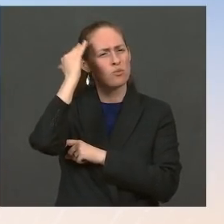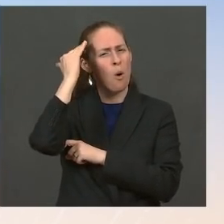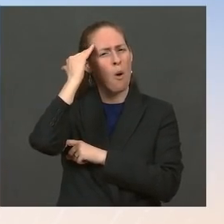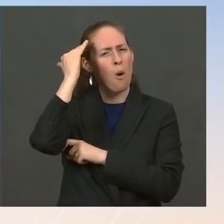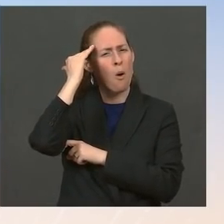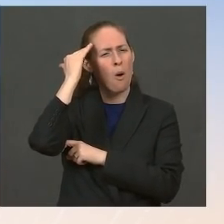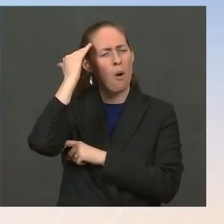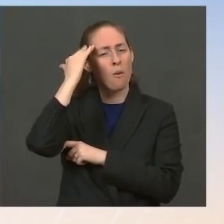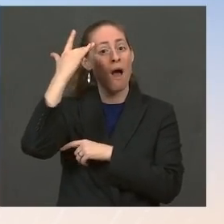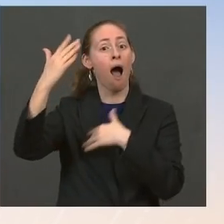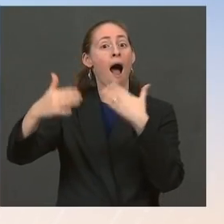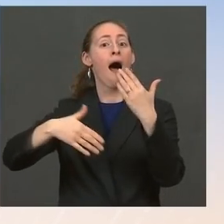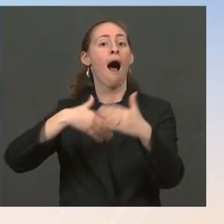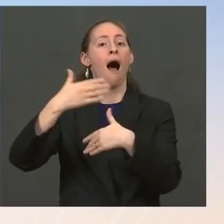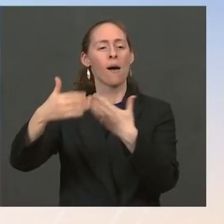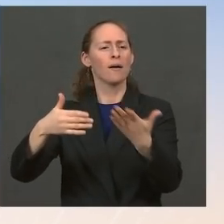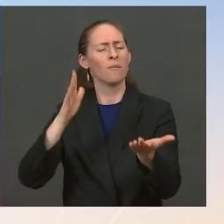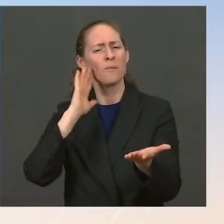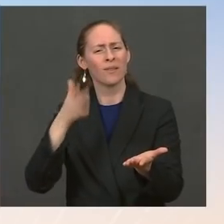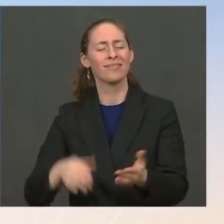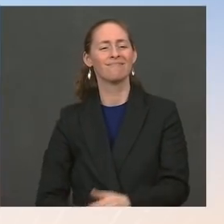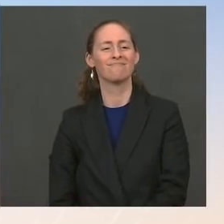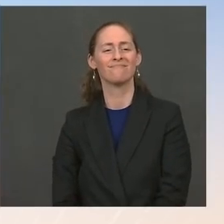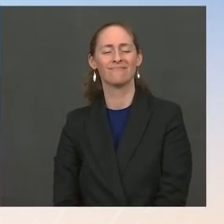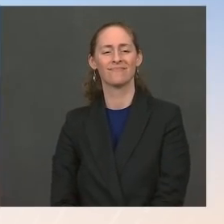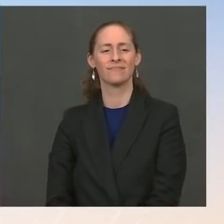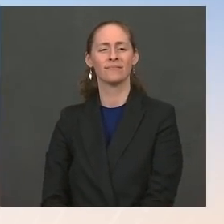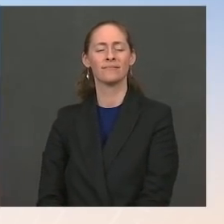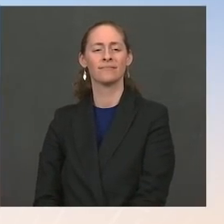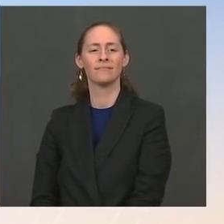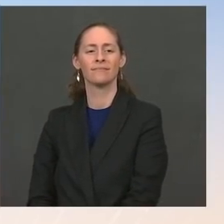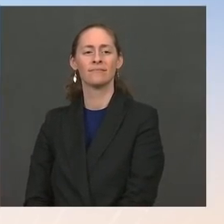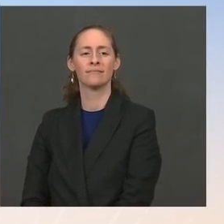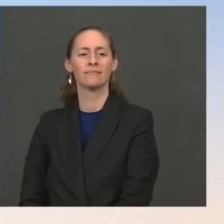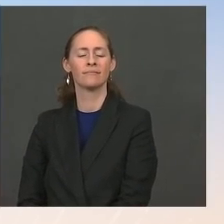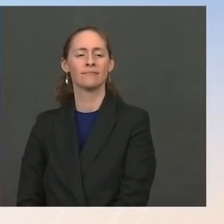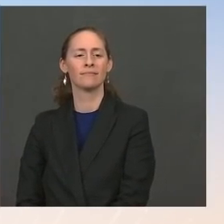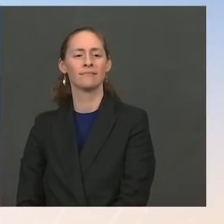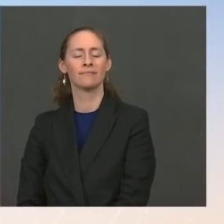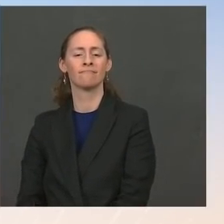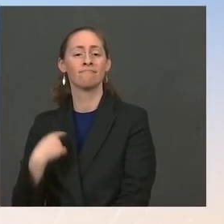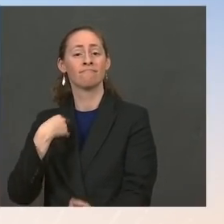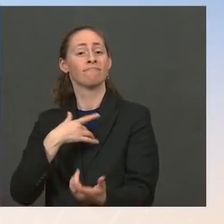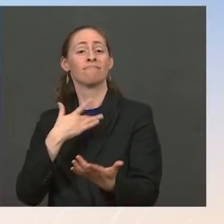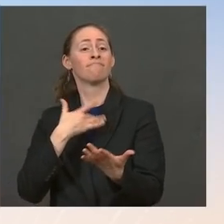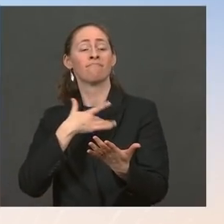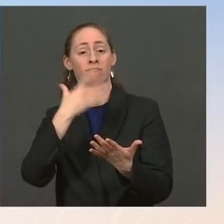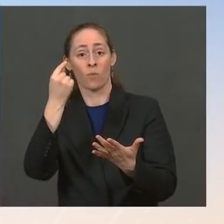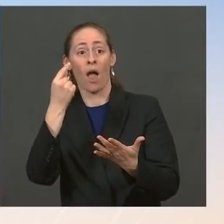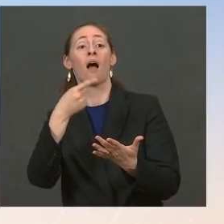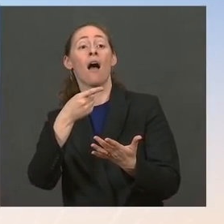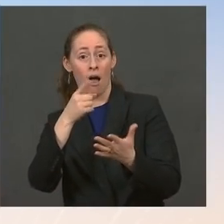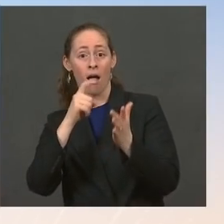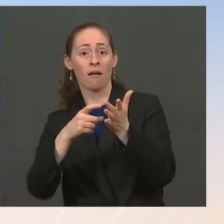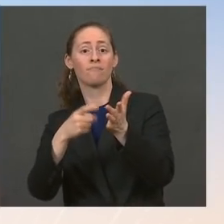And we believe that moving forward with requirements and other measures that will boost vaccinations is also a positive step.